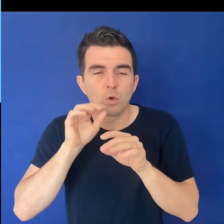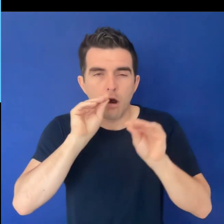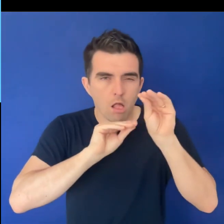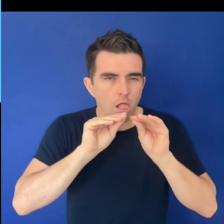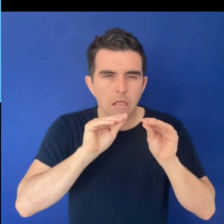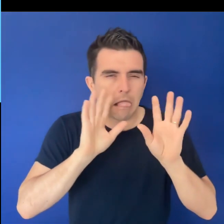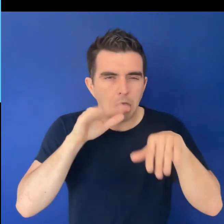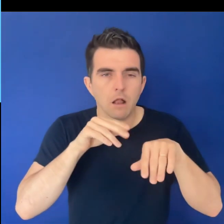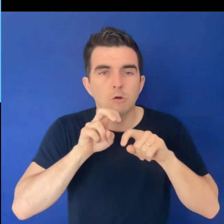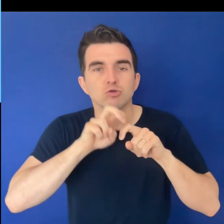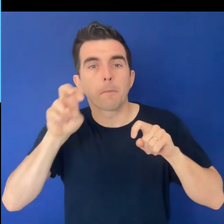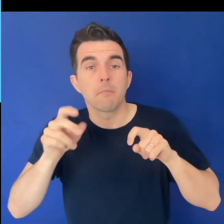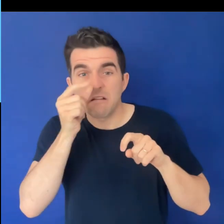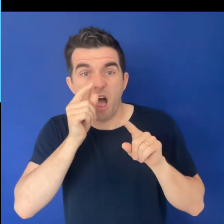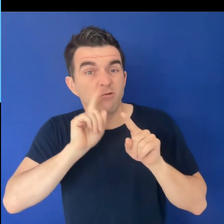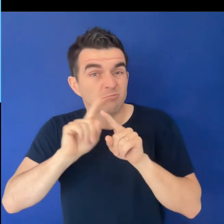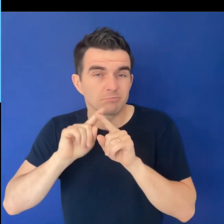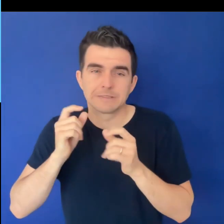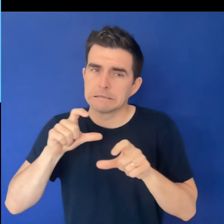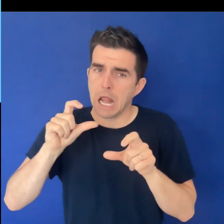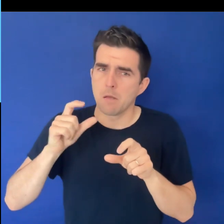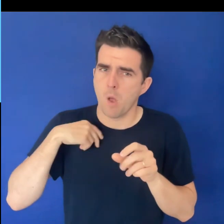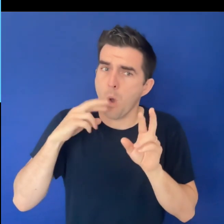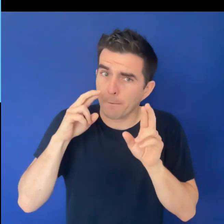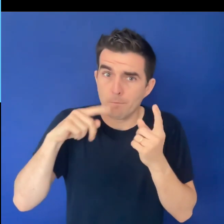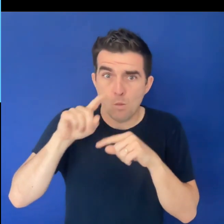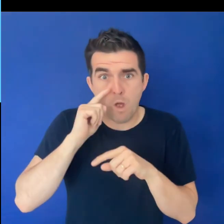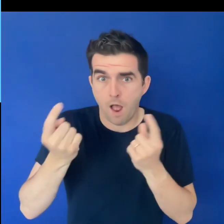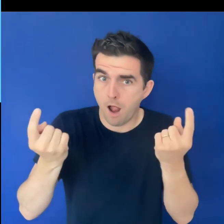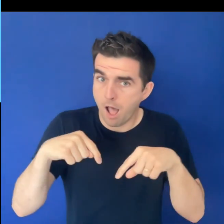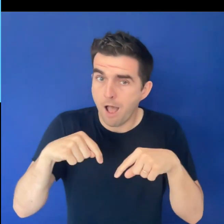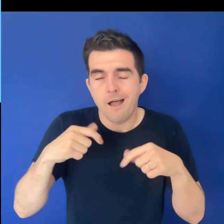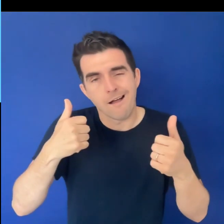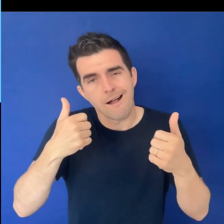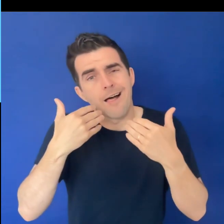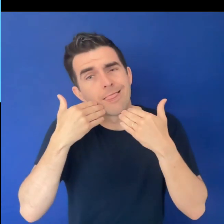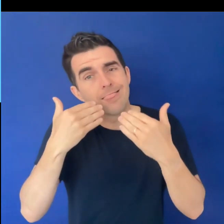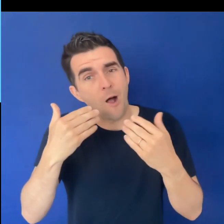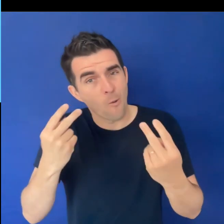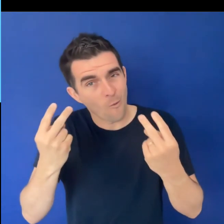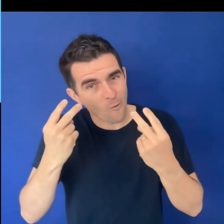We have a long way to go, and we will try to do our best. We hope you will come along. Thank you.